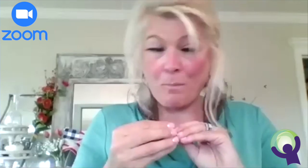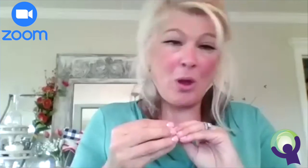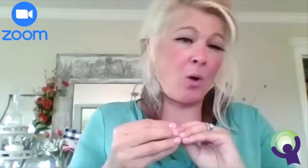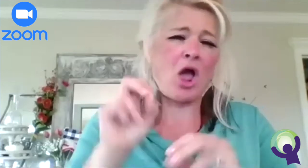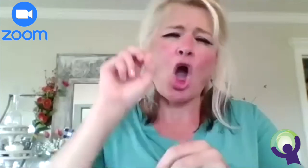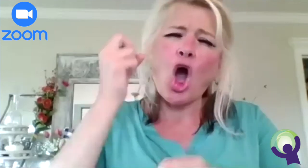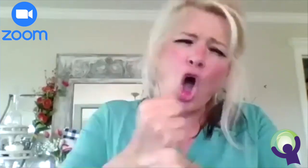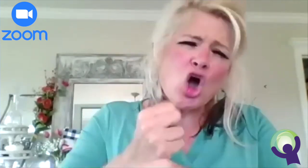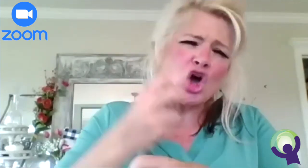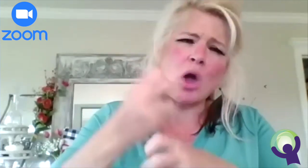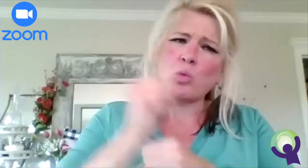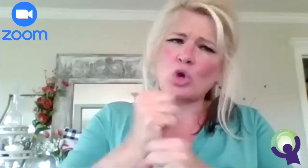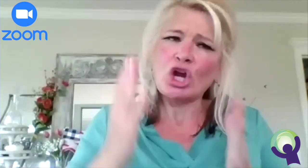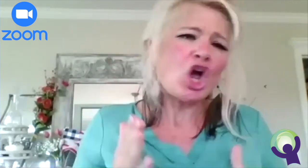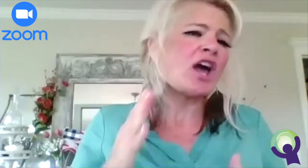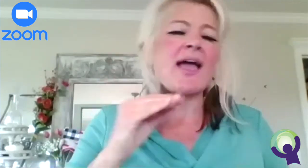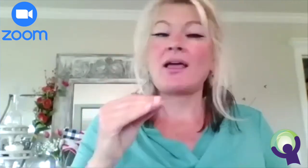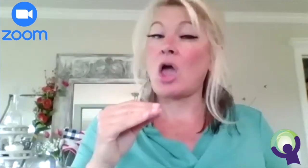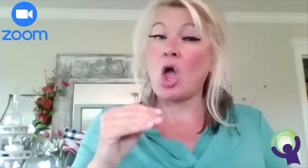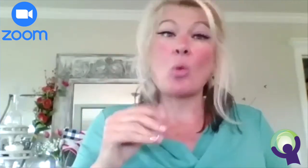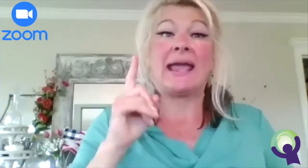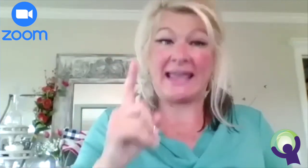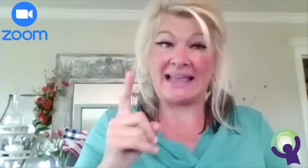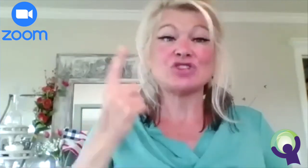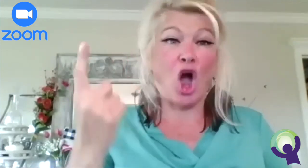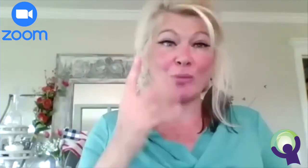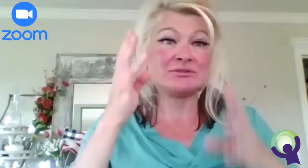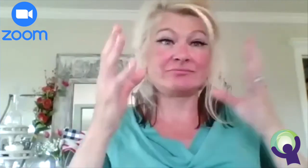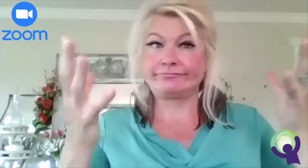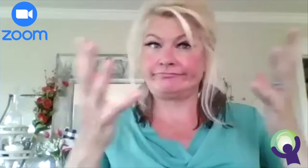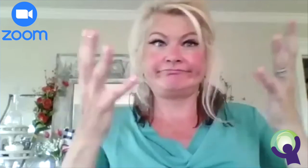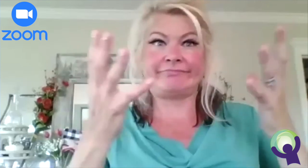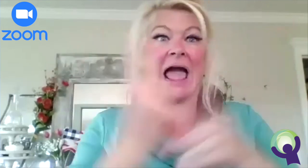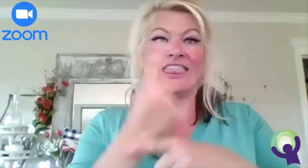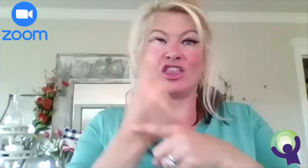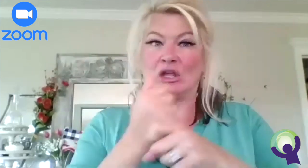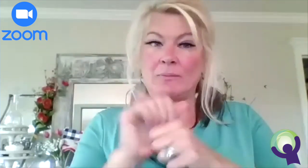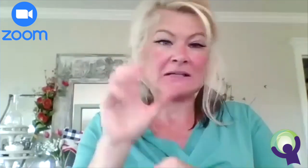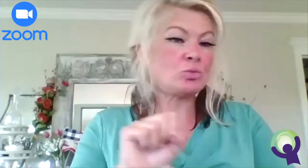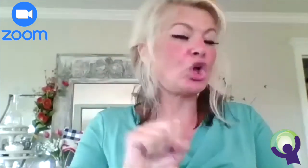when it comes to numbers and he is a hard worker and he always